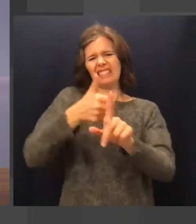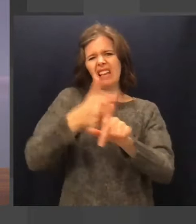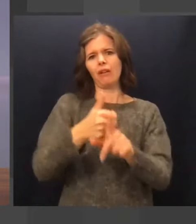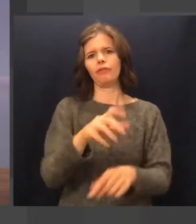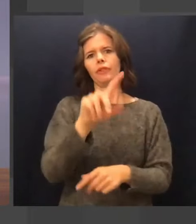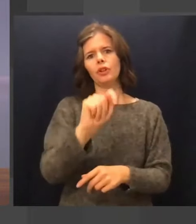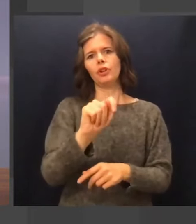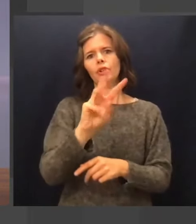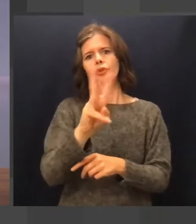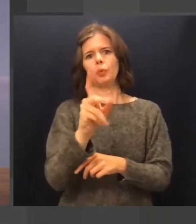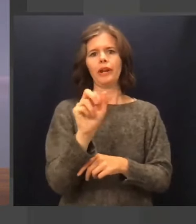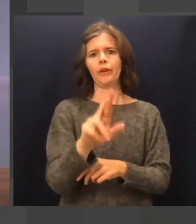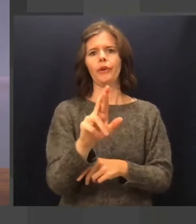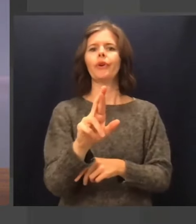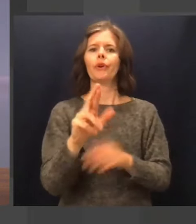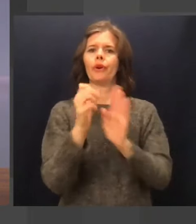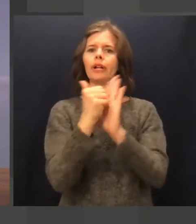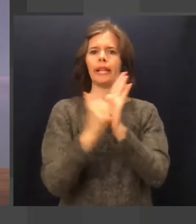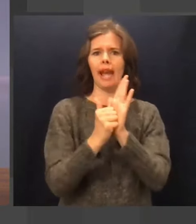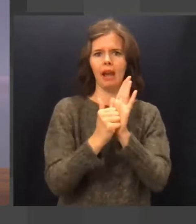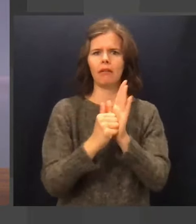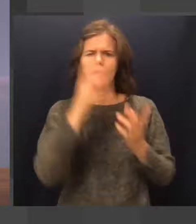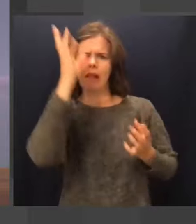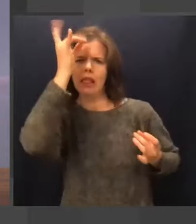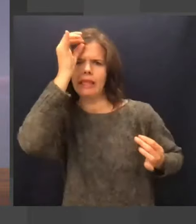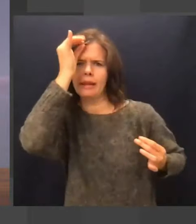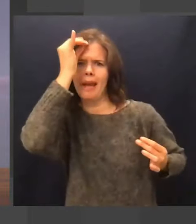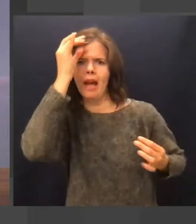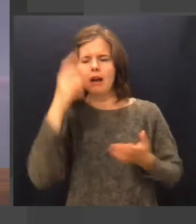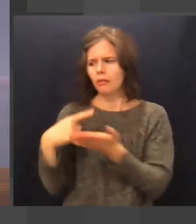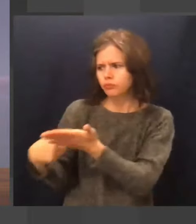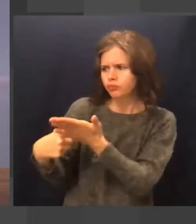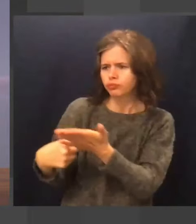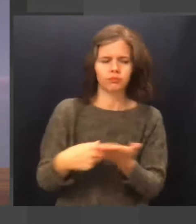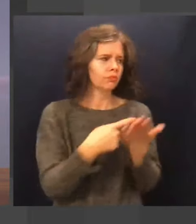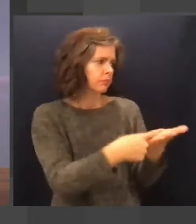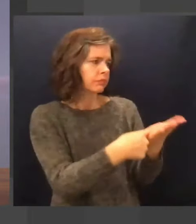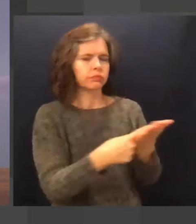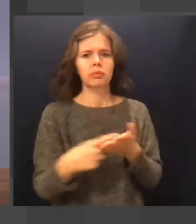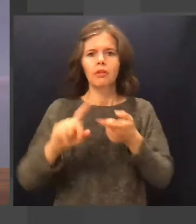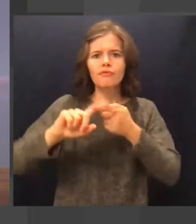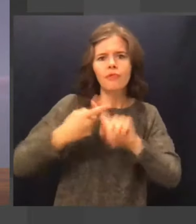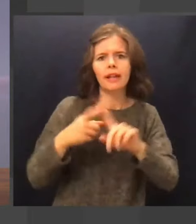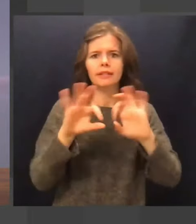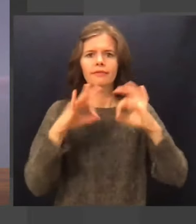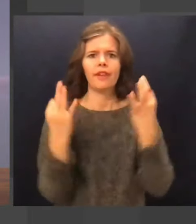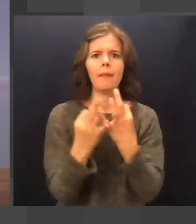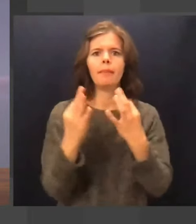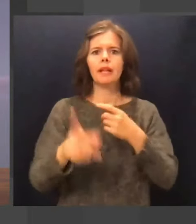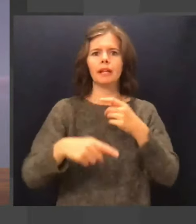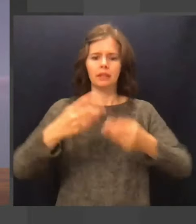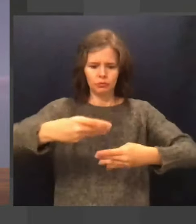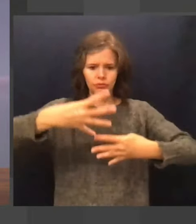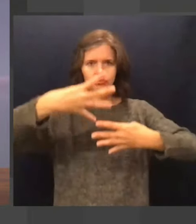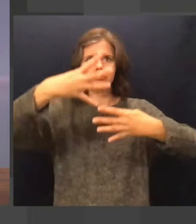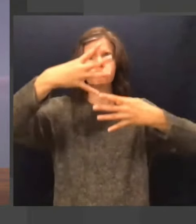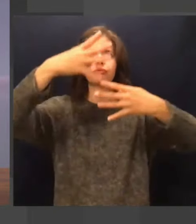THEN GO TO THE MINECRAFT Twitter ACCOUNT TO FIND THE LATEST POLL. THINK CAREFULLY AND DEBATE WITH